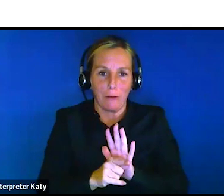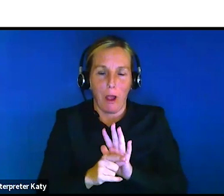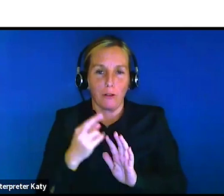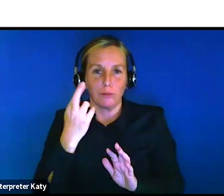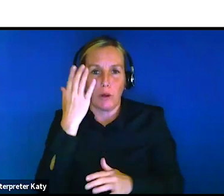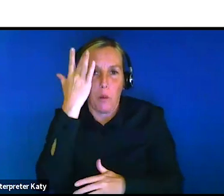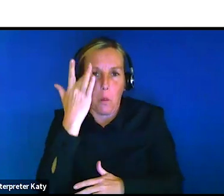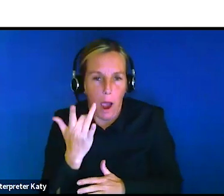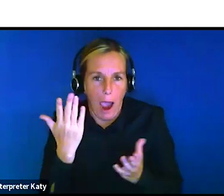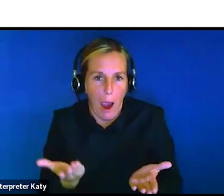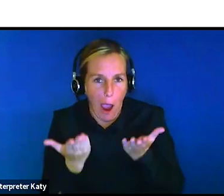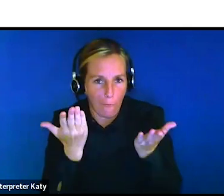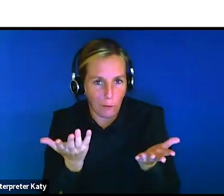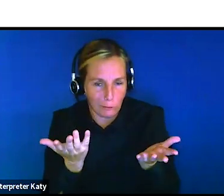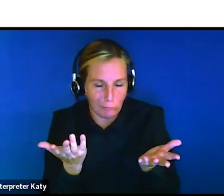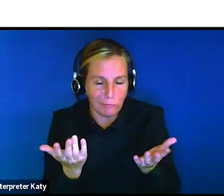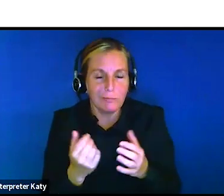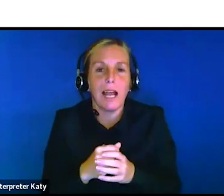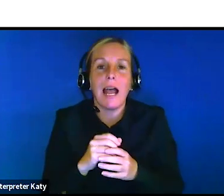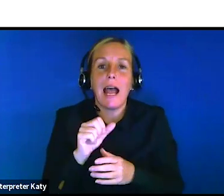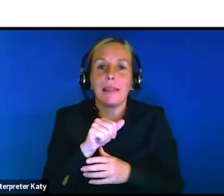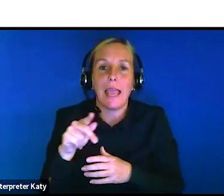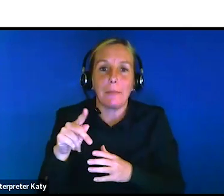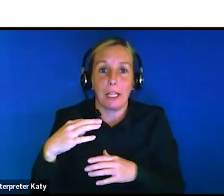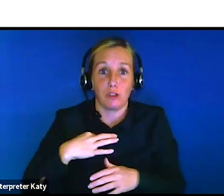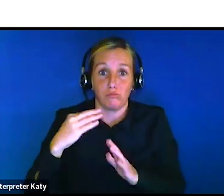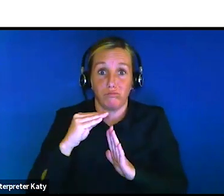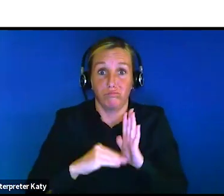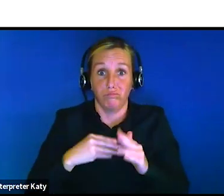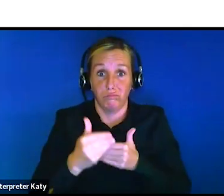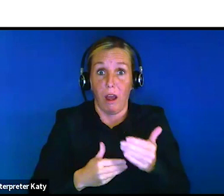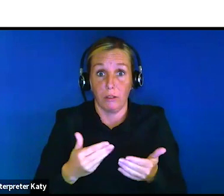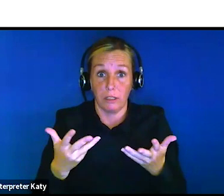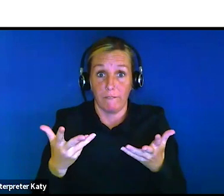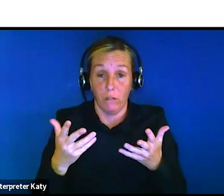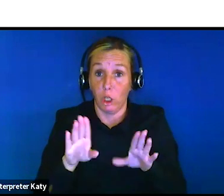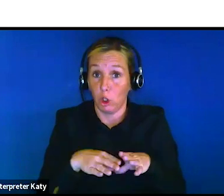the application process is open and we hope that you have